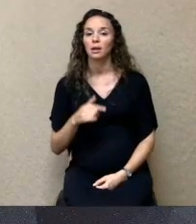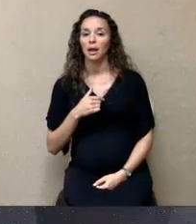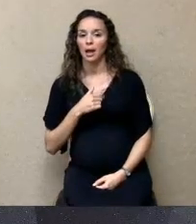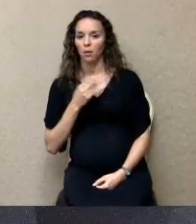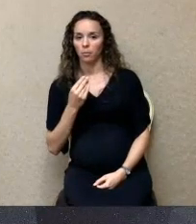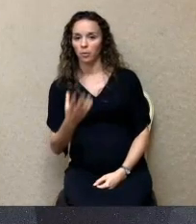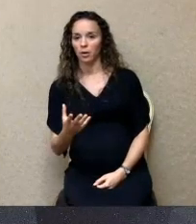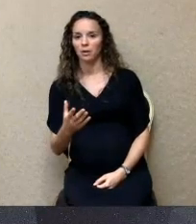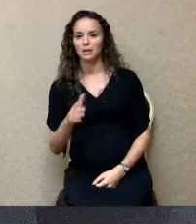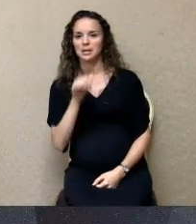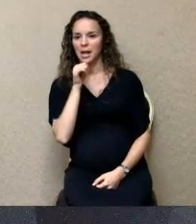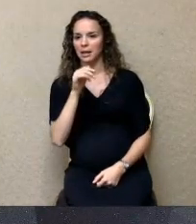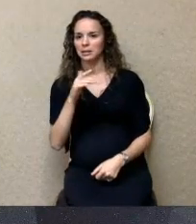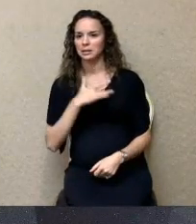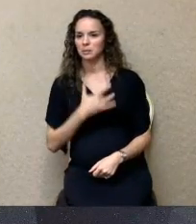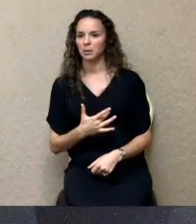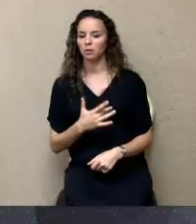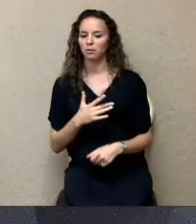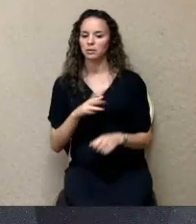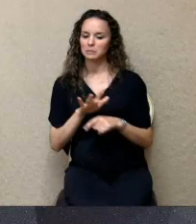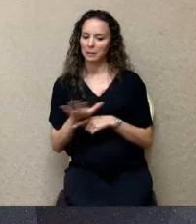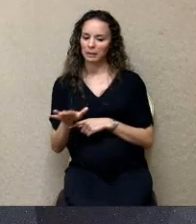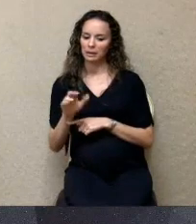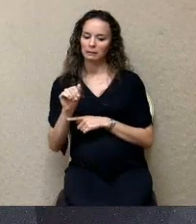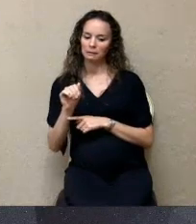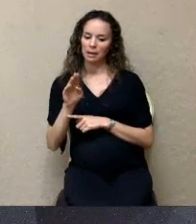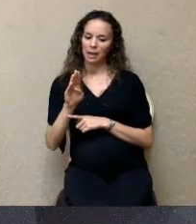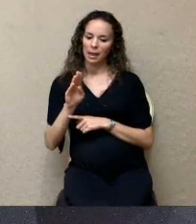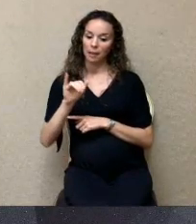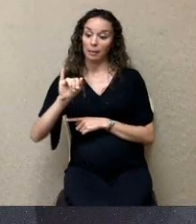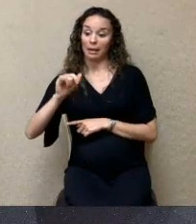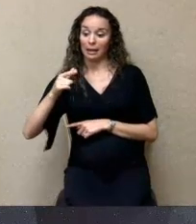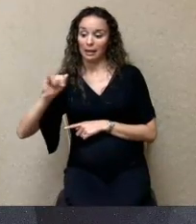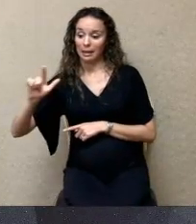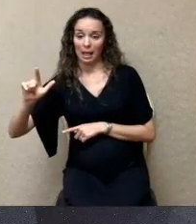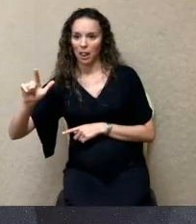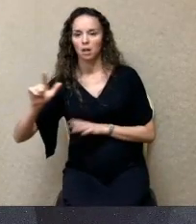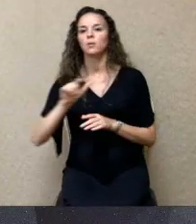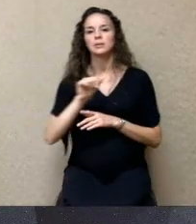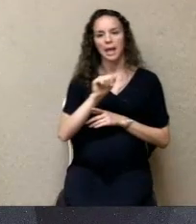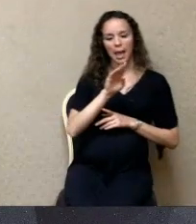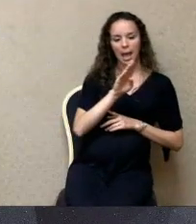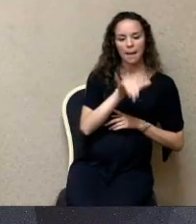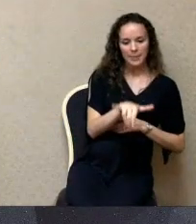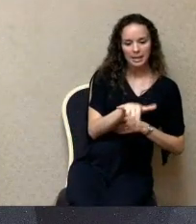And I will just point out that that's not the typical spelling of Abigail, so if you search for ABI, I won't come up.